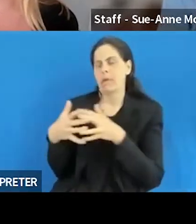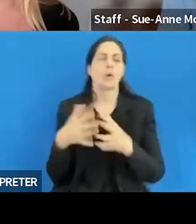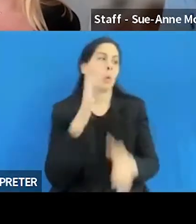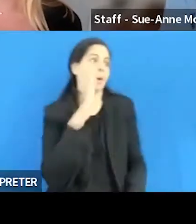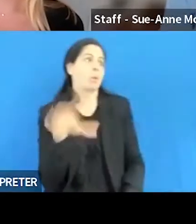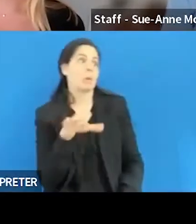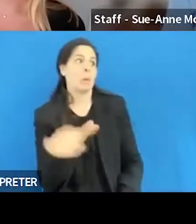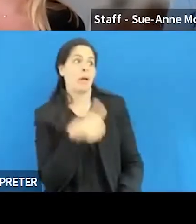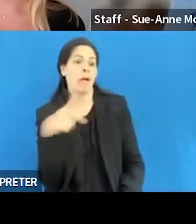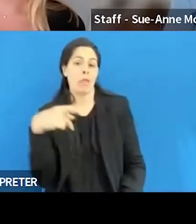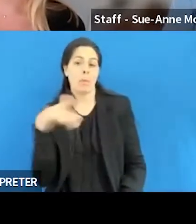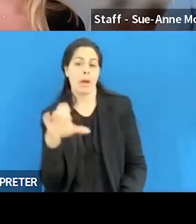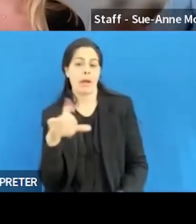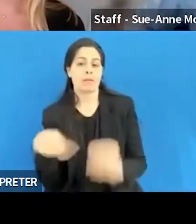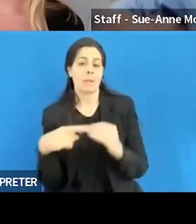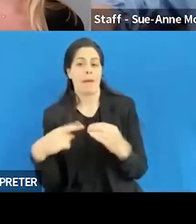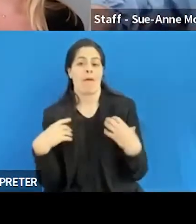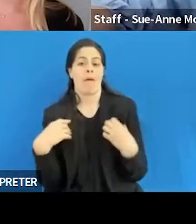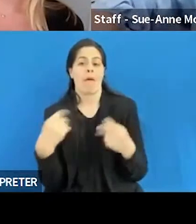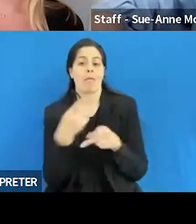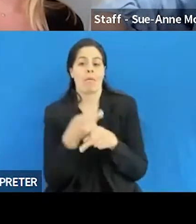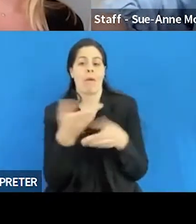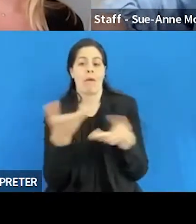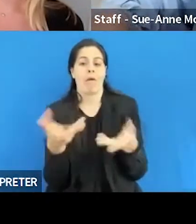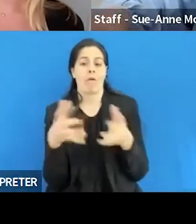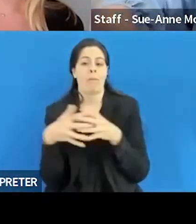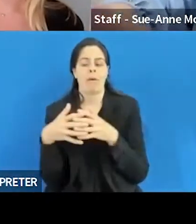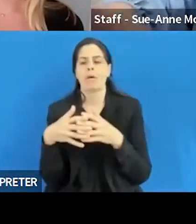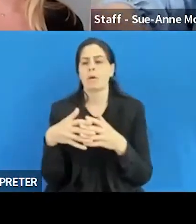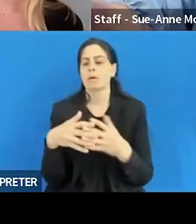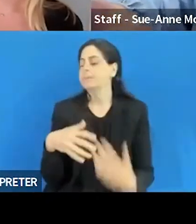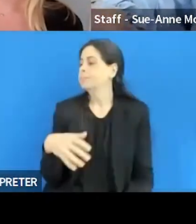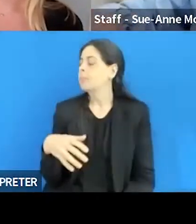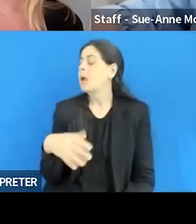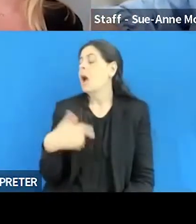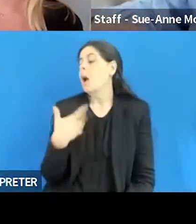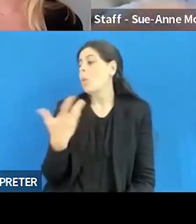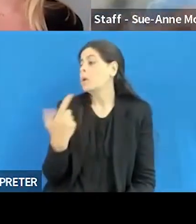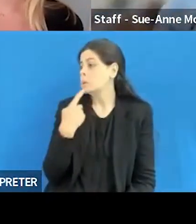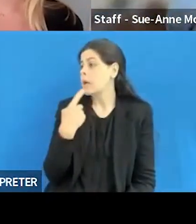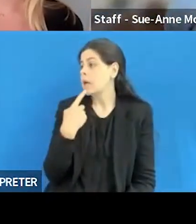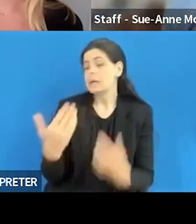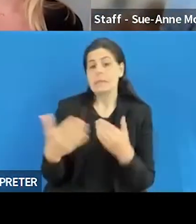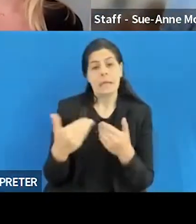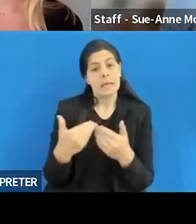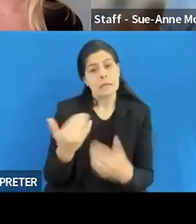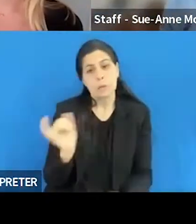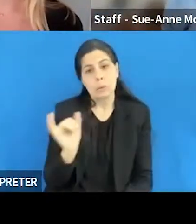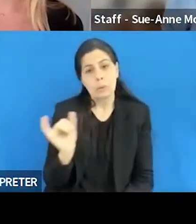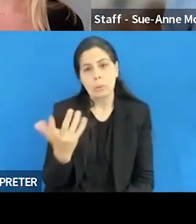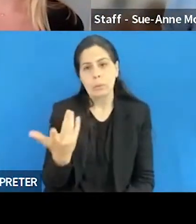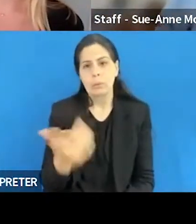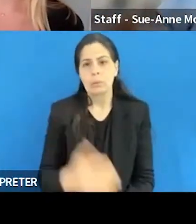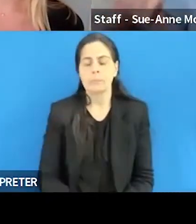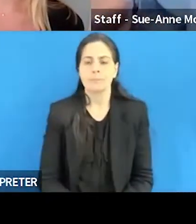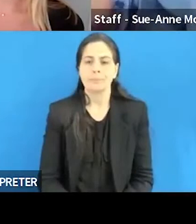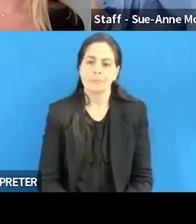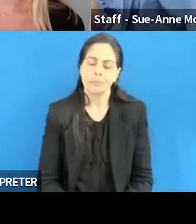I'm, Matt. Oh, go ahead, go ahead, please. I was just gonna say it's easier, too, because I've been, I think I was a great candidate for this